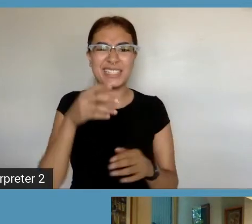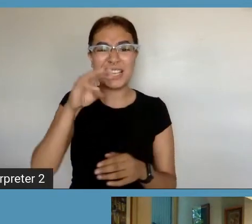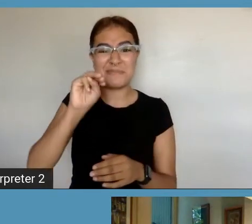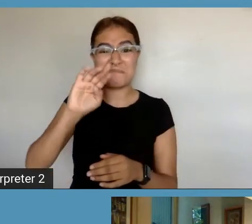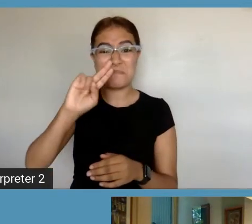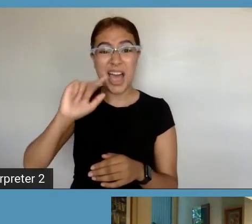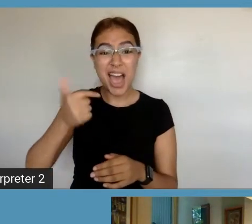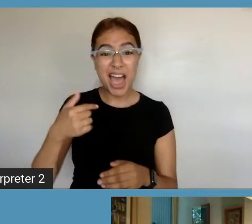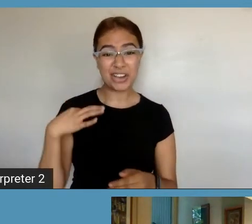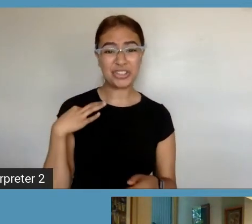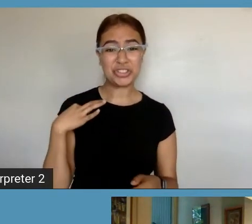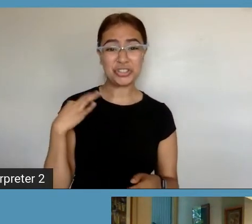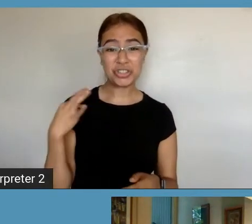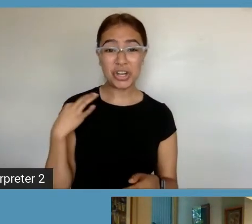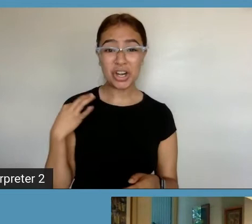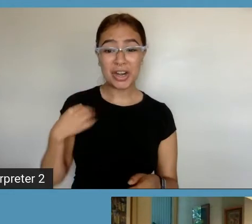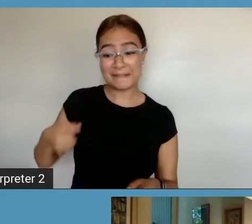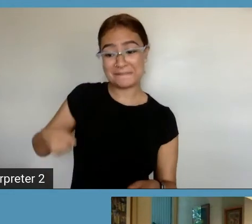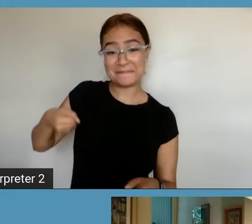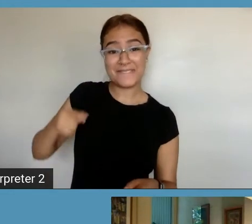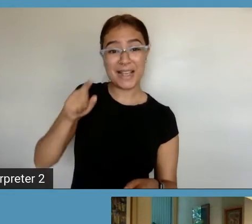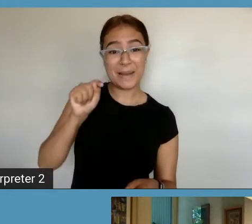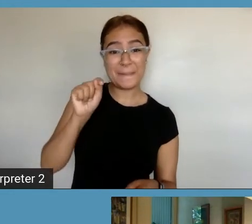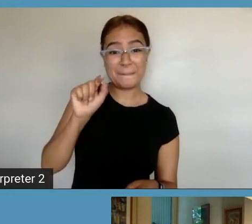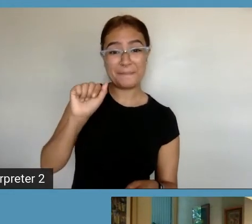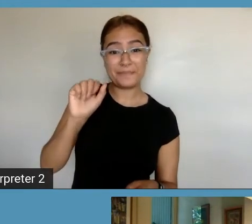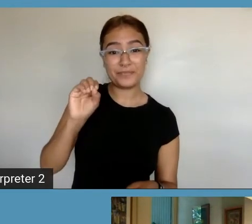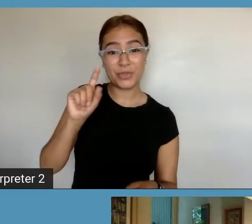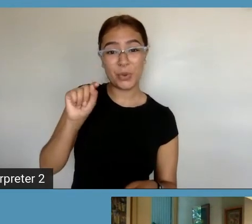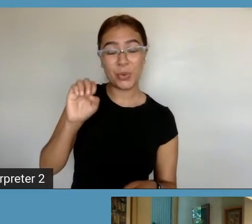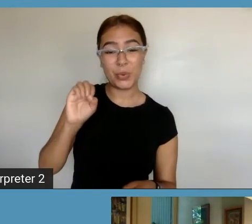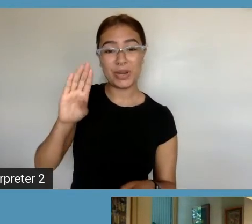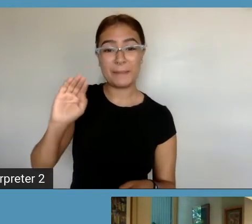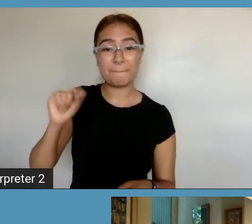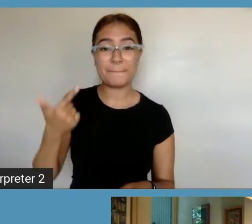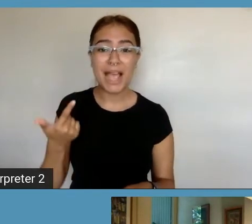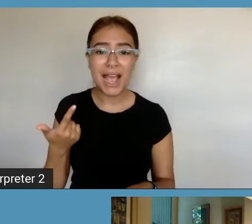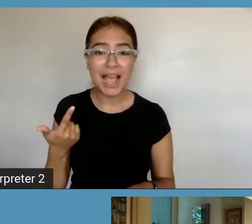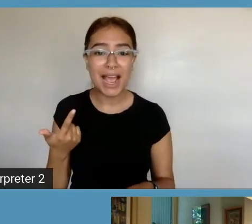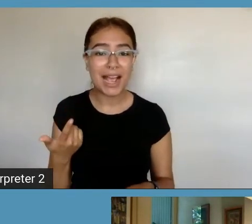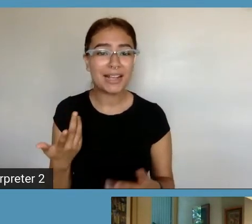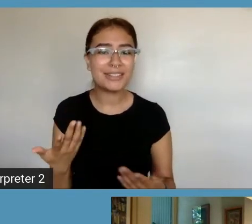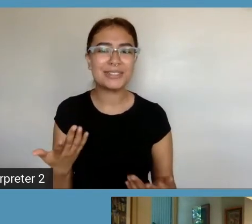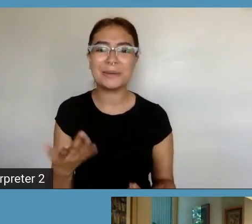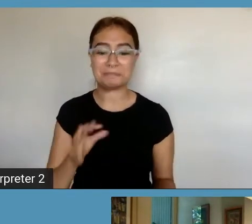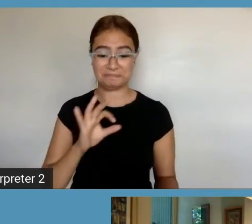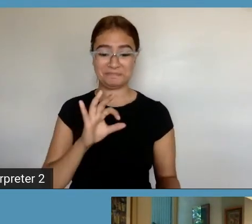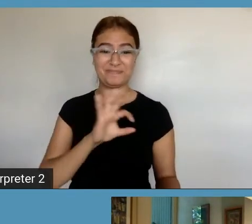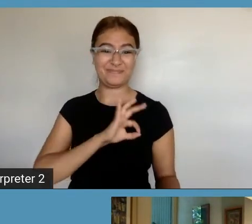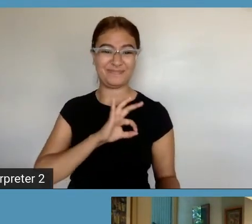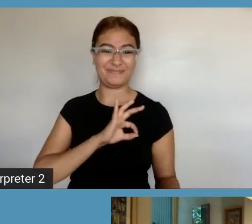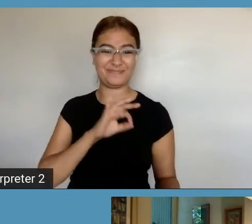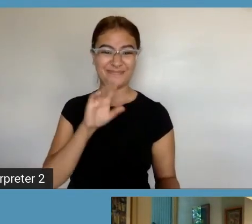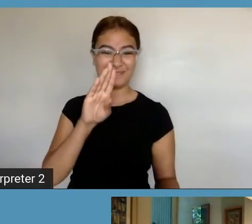canvas tote bag, buttons. So amazing, you can walk